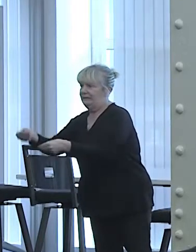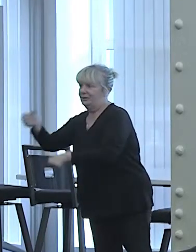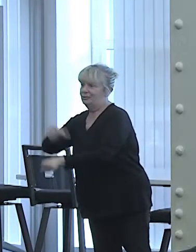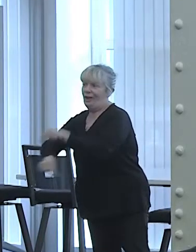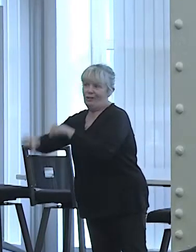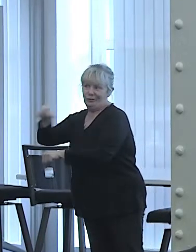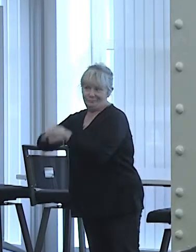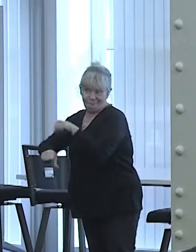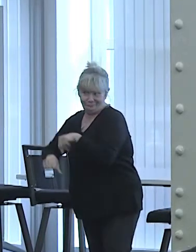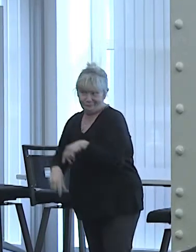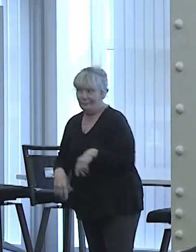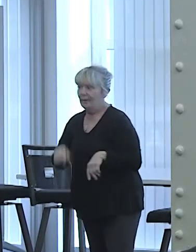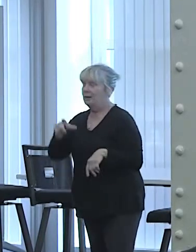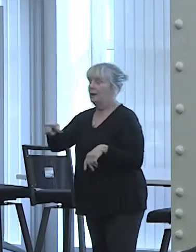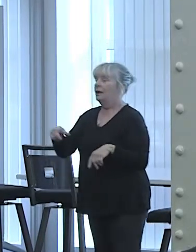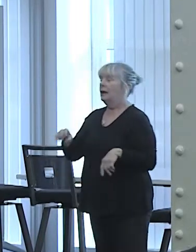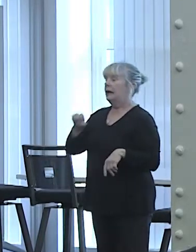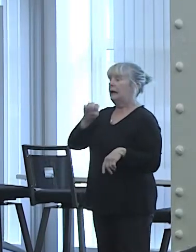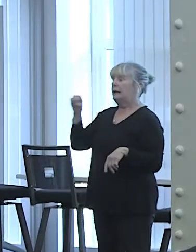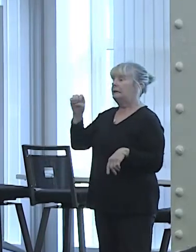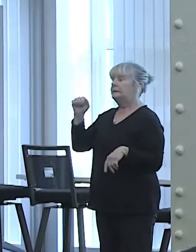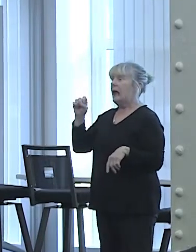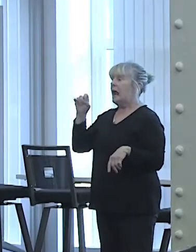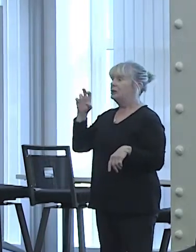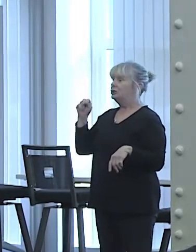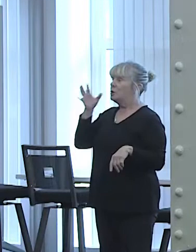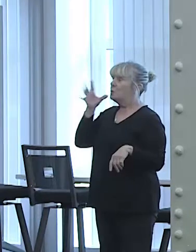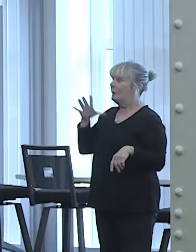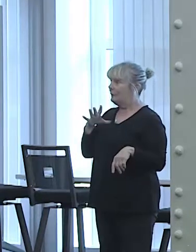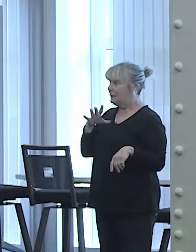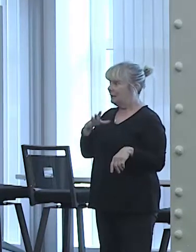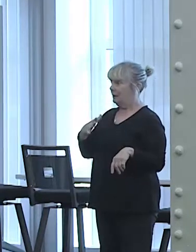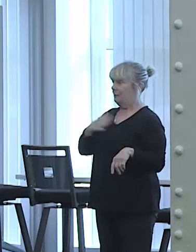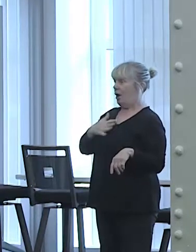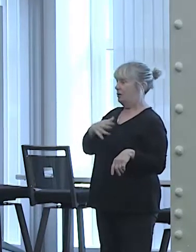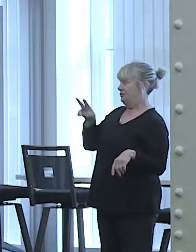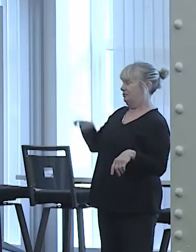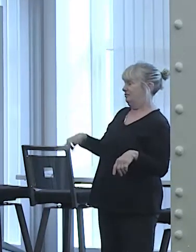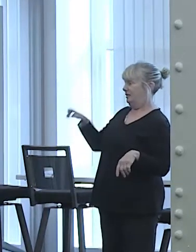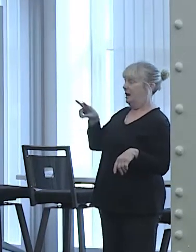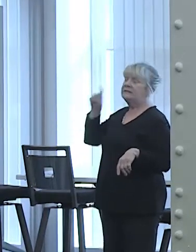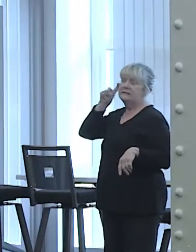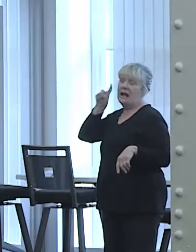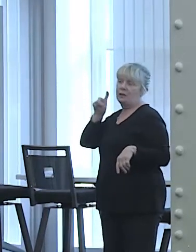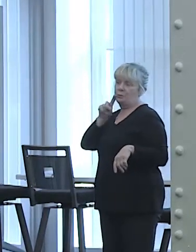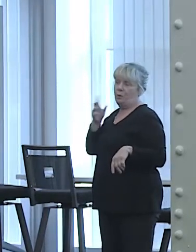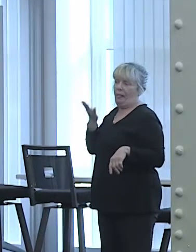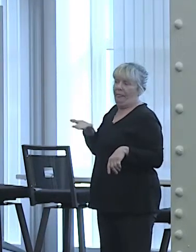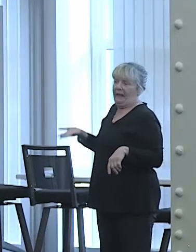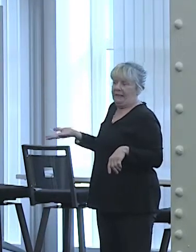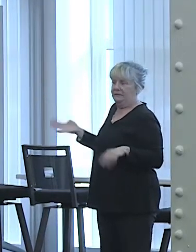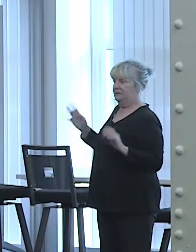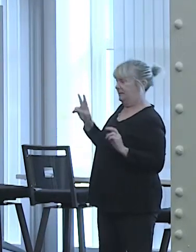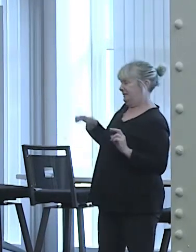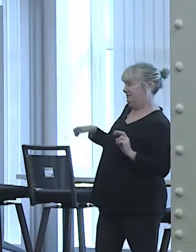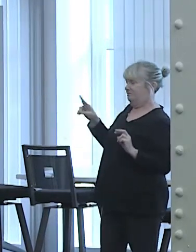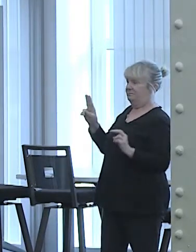When bodies of east Asian women are treated as sexual objects to be used and abused, to be fetishized,